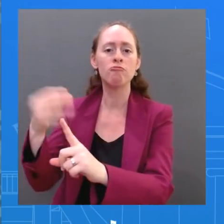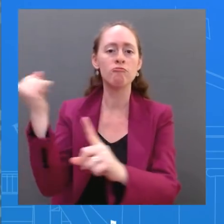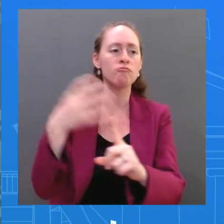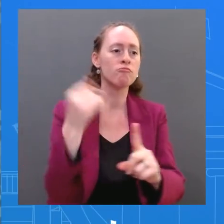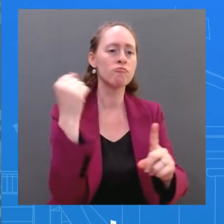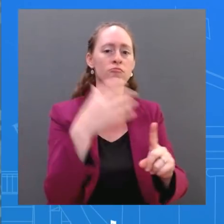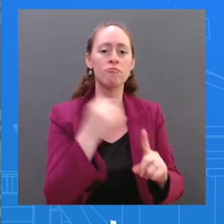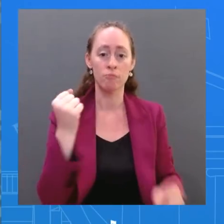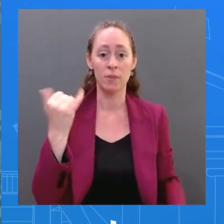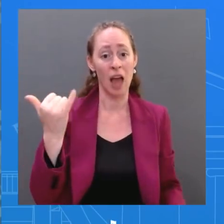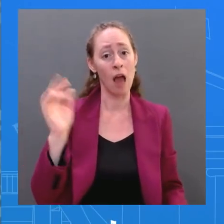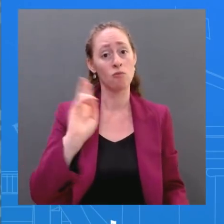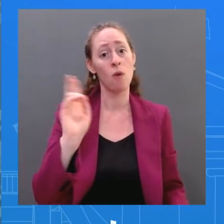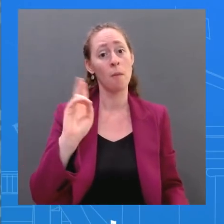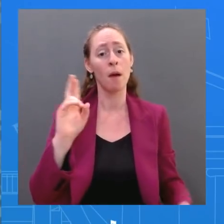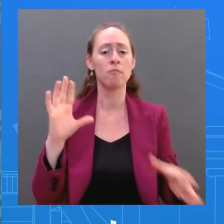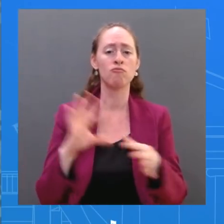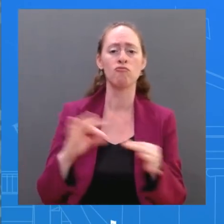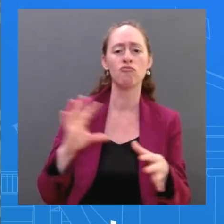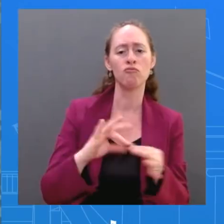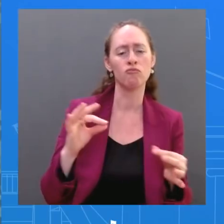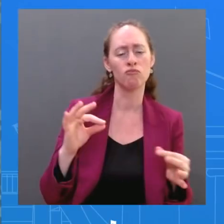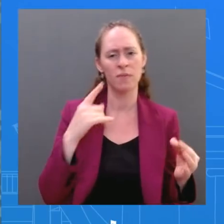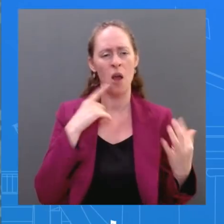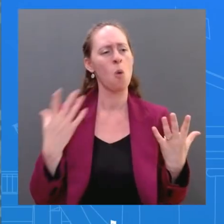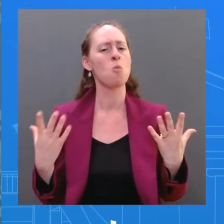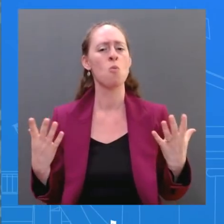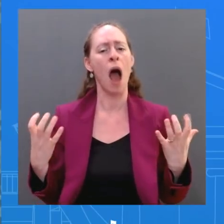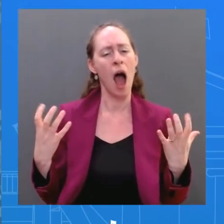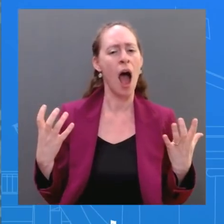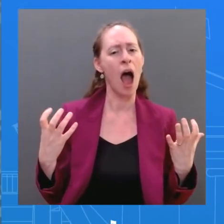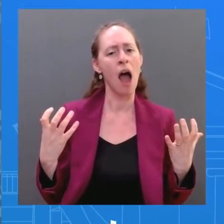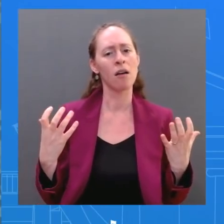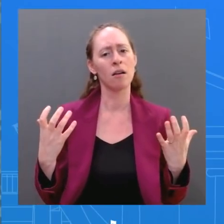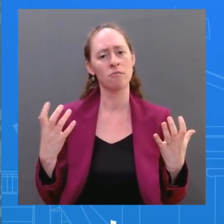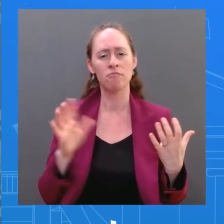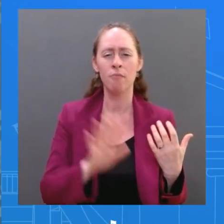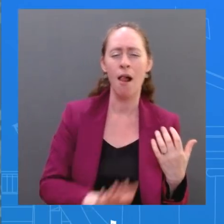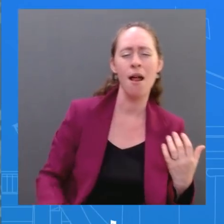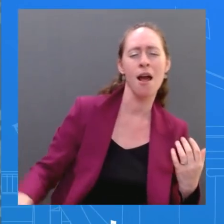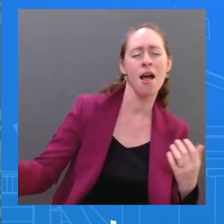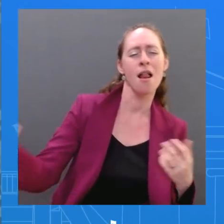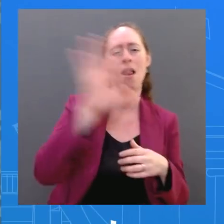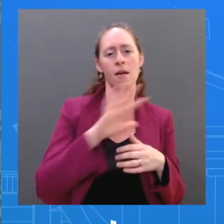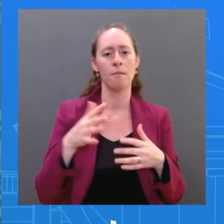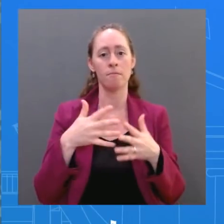And so, we have to continue to use our political capital, if you will, to fight as hard as we can